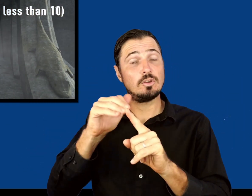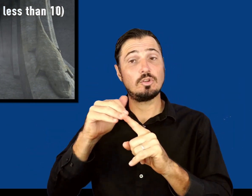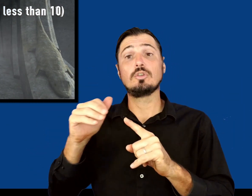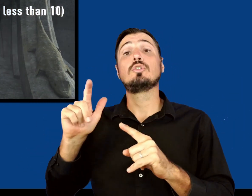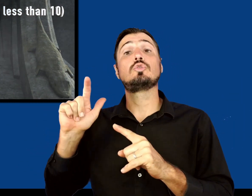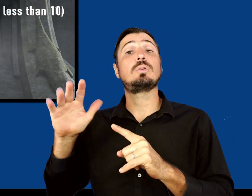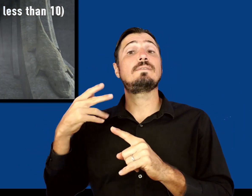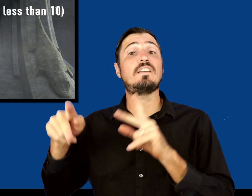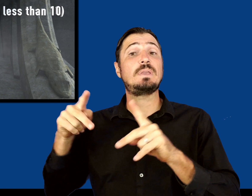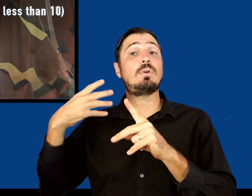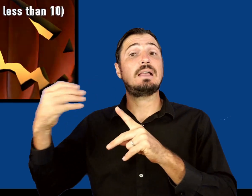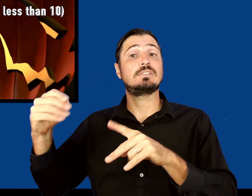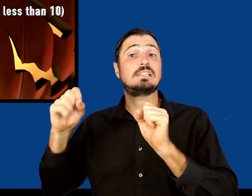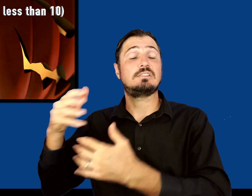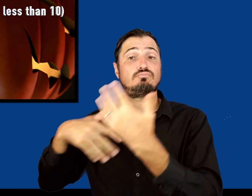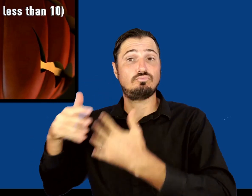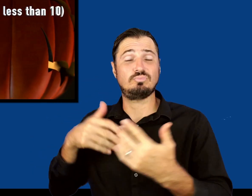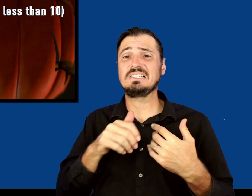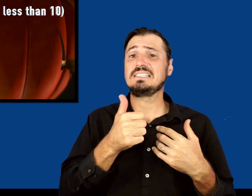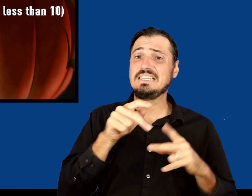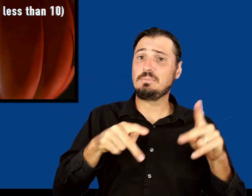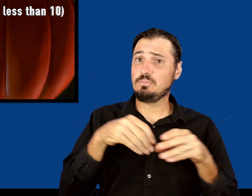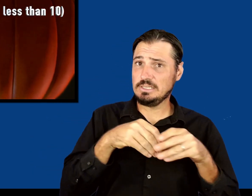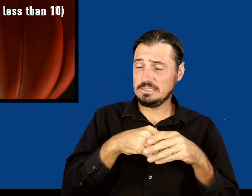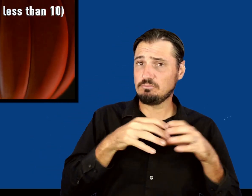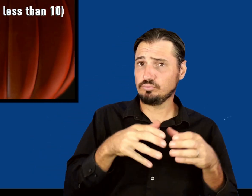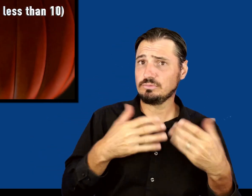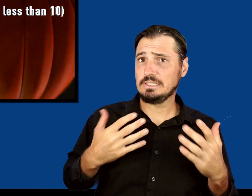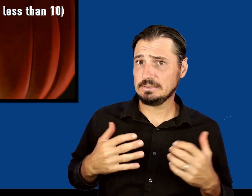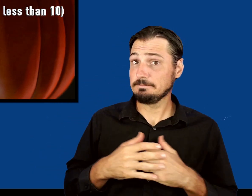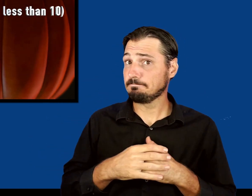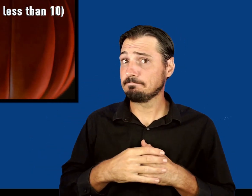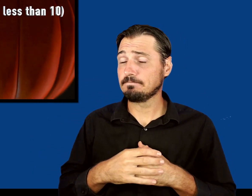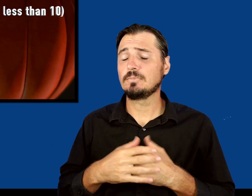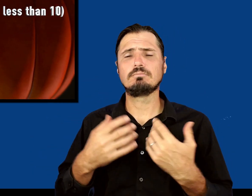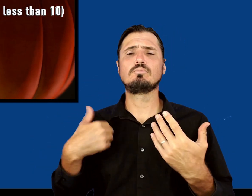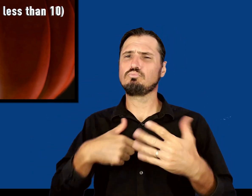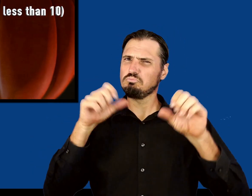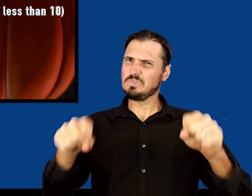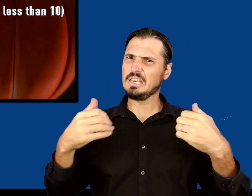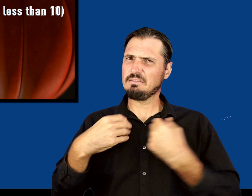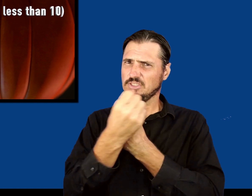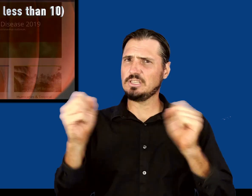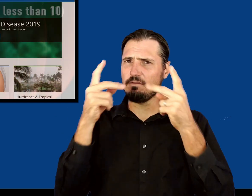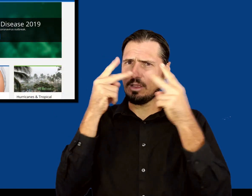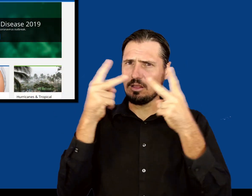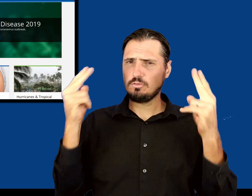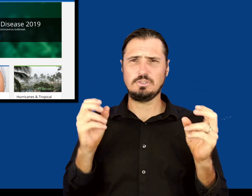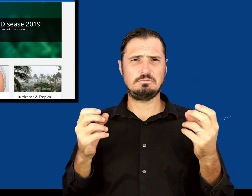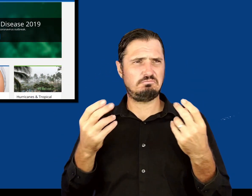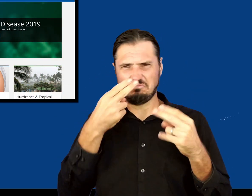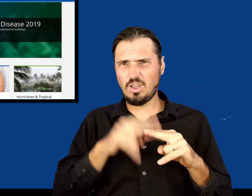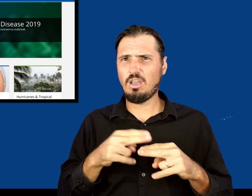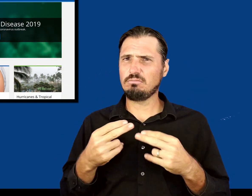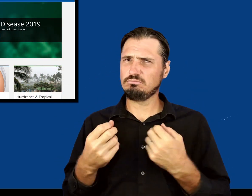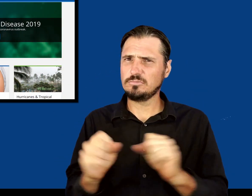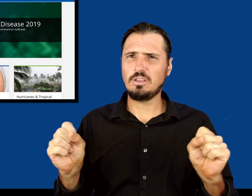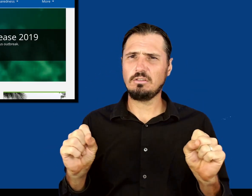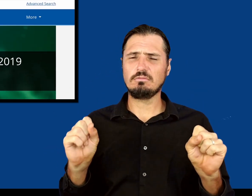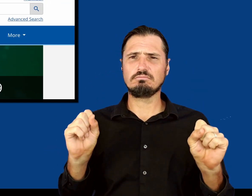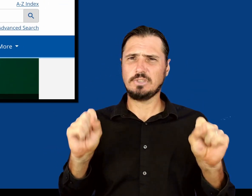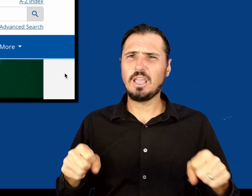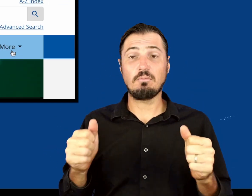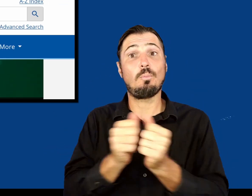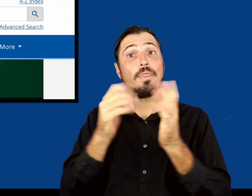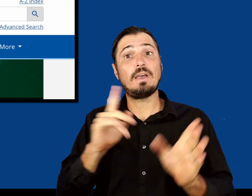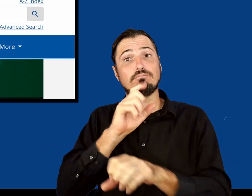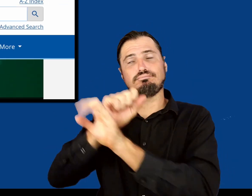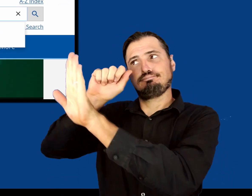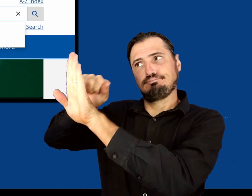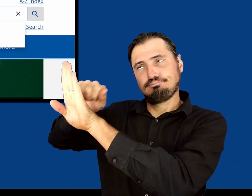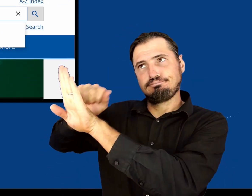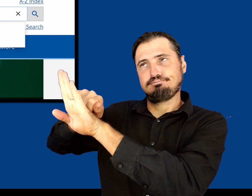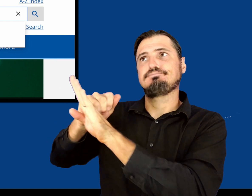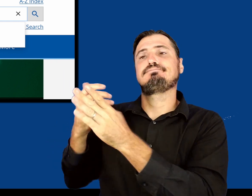There are many creative ways to have a fun, SAFE Halloween that don’t involve traditional trick-or-treating! You can find national recommendations if you search for ‘holiday celebrations’ at